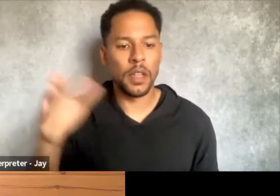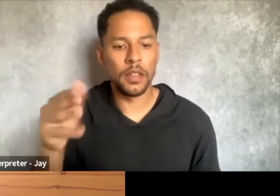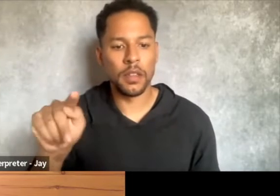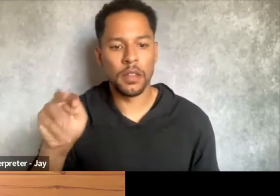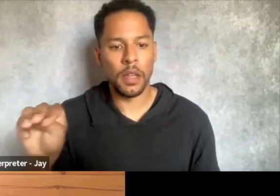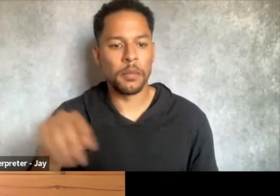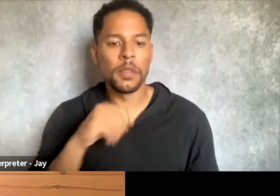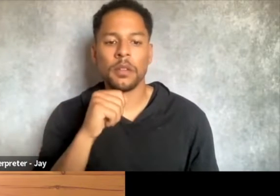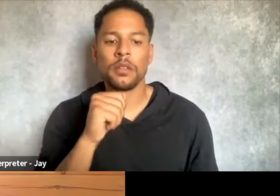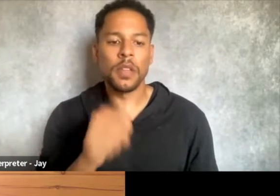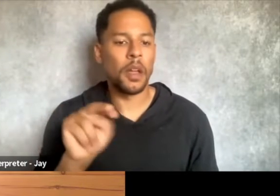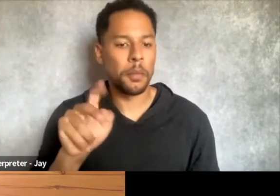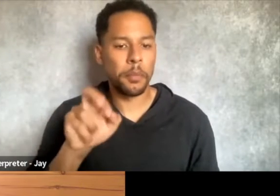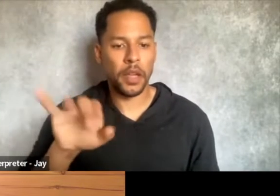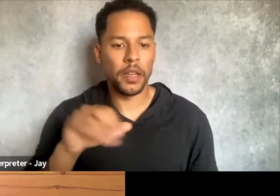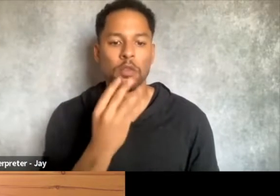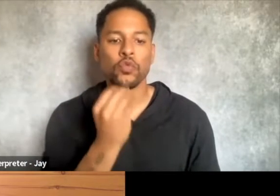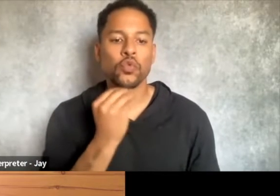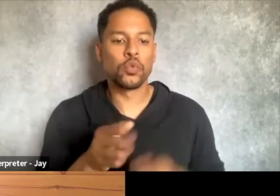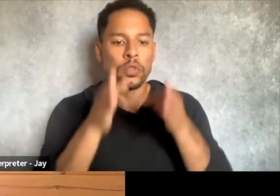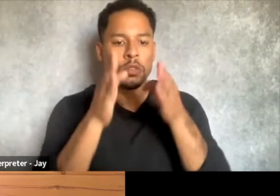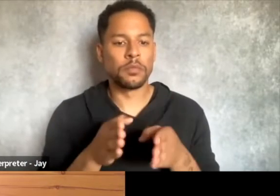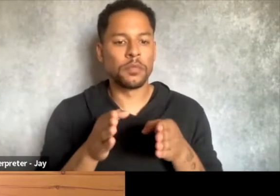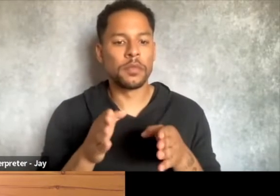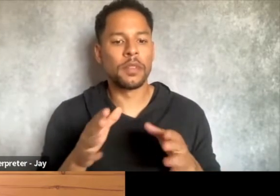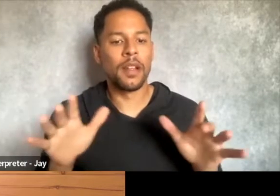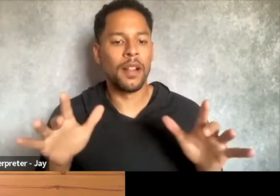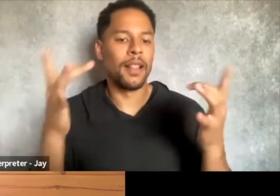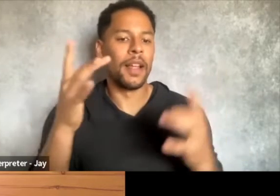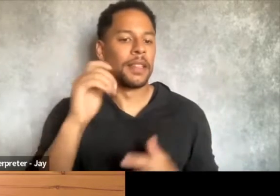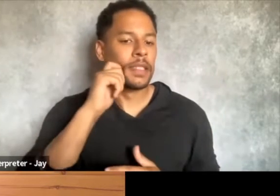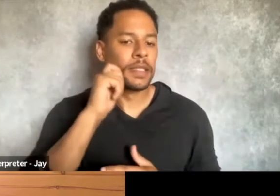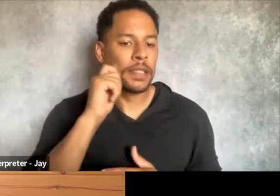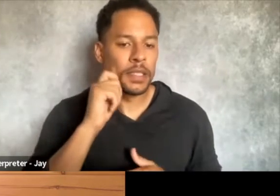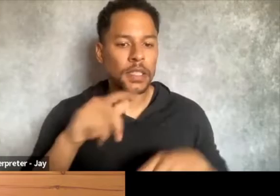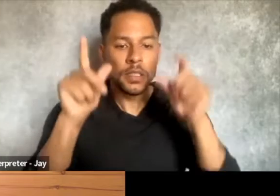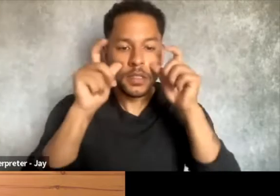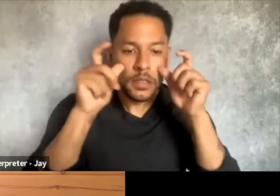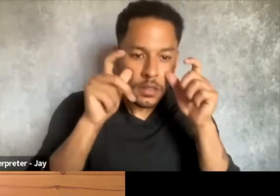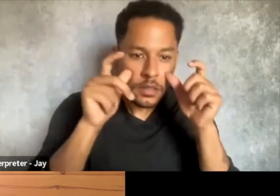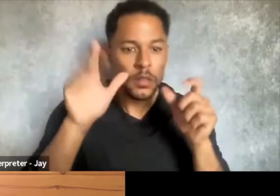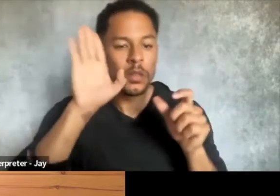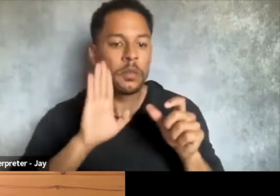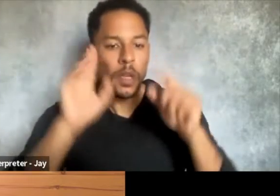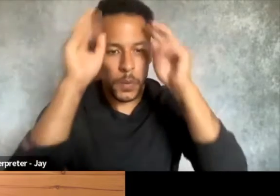with light skin tone, brown curly hair. I'm wearing glasses and earrings and a black sweatshirt,